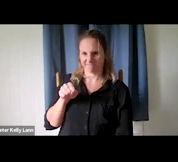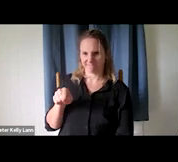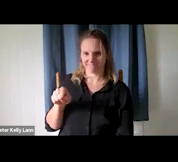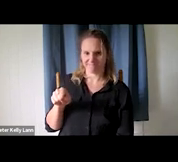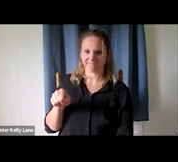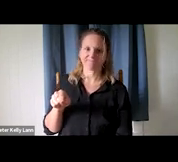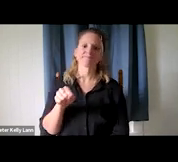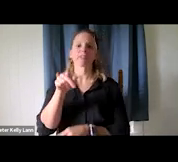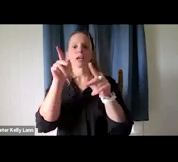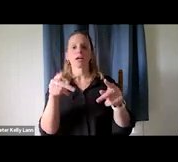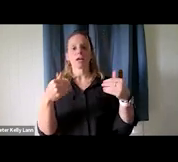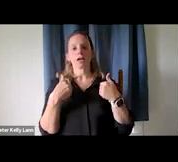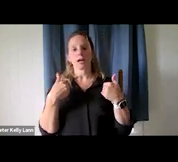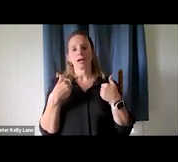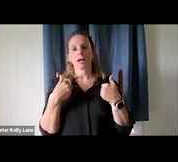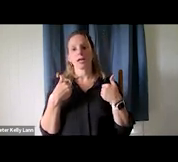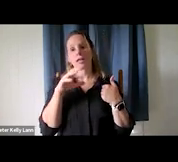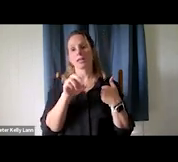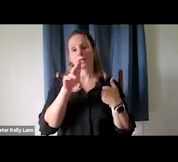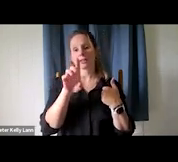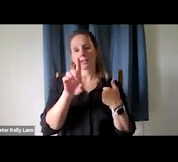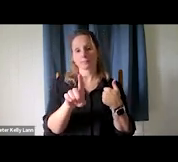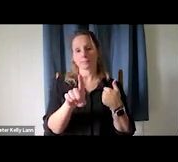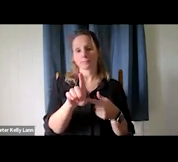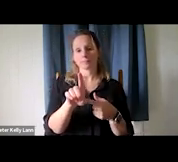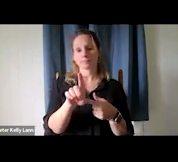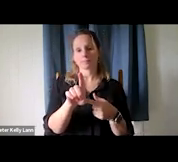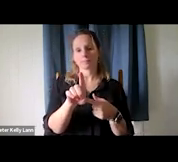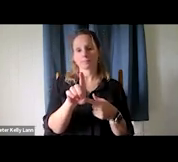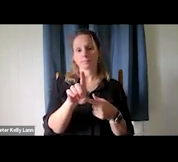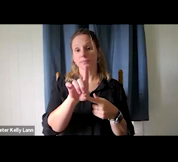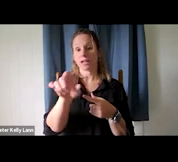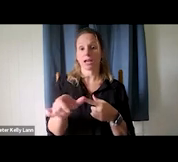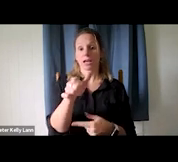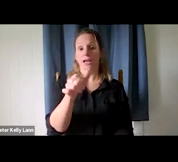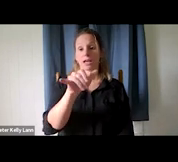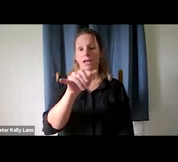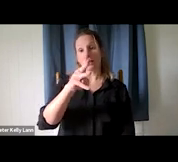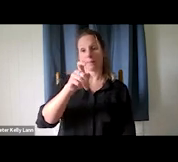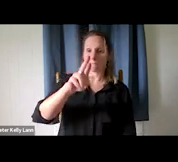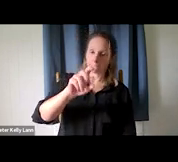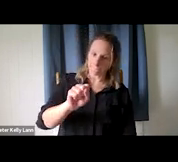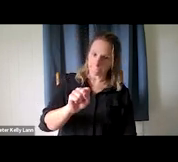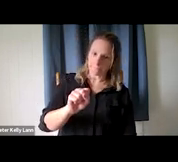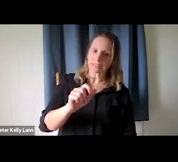The claimant has a substance use disorder and the other impairments they may be severe